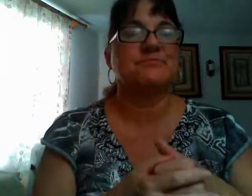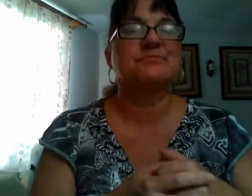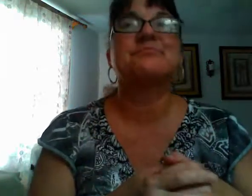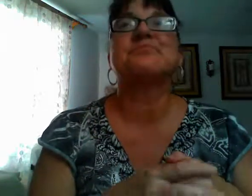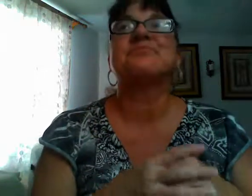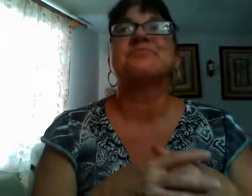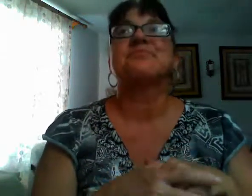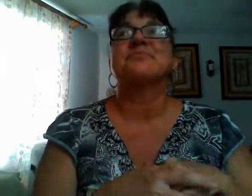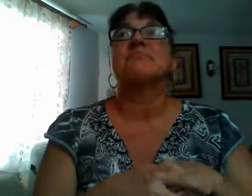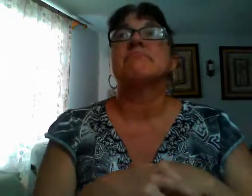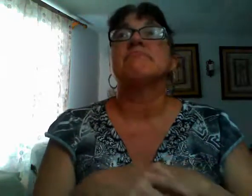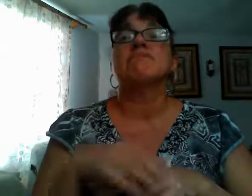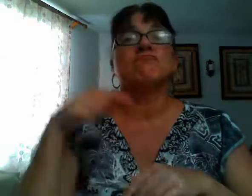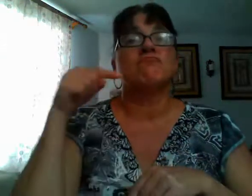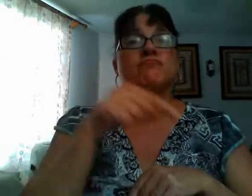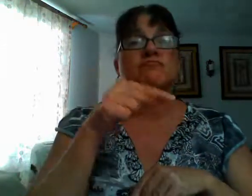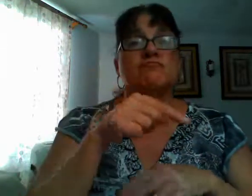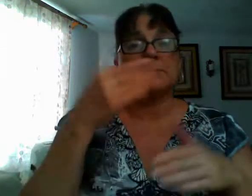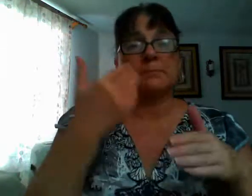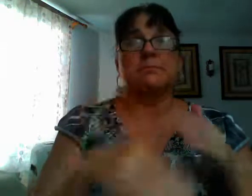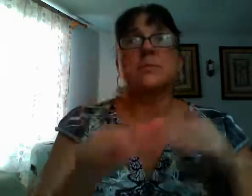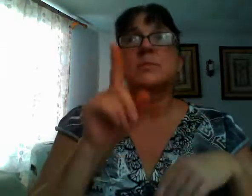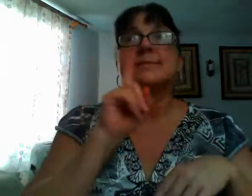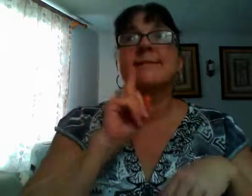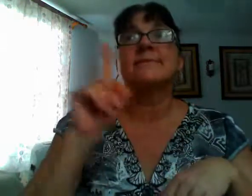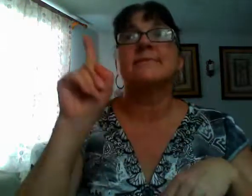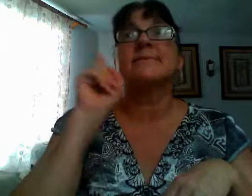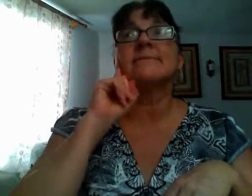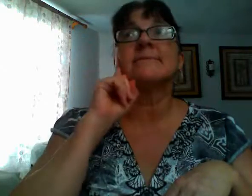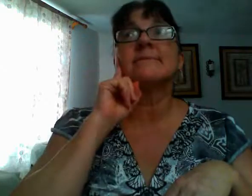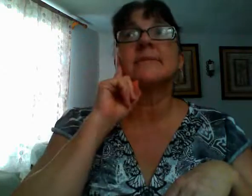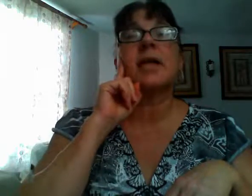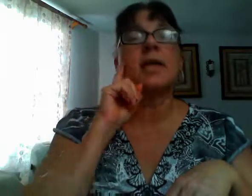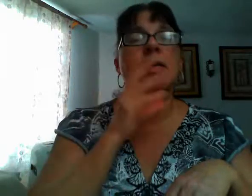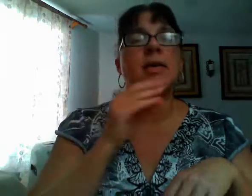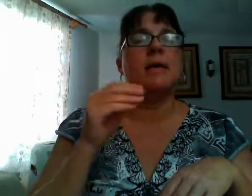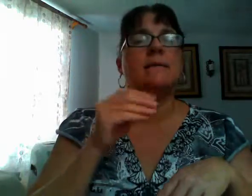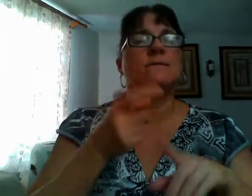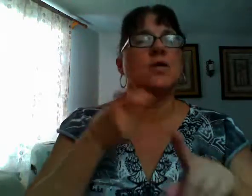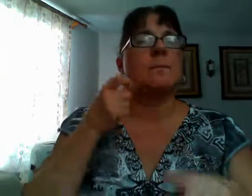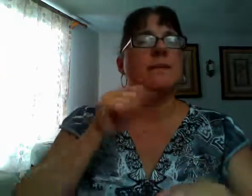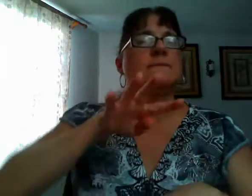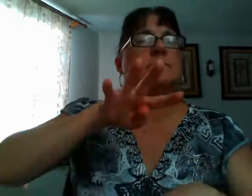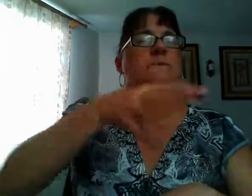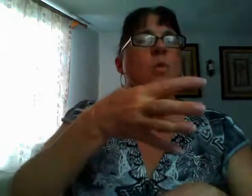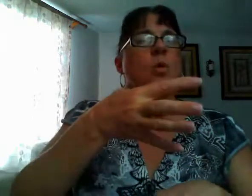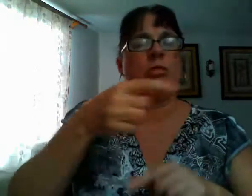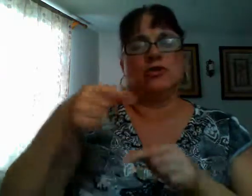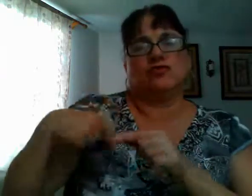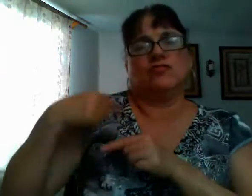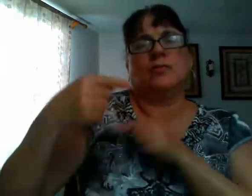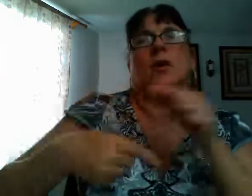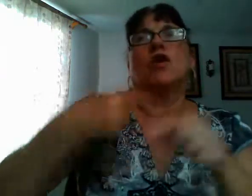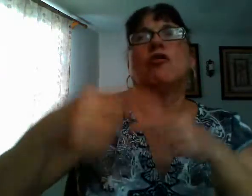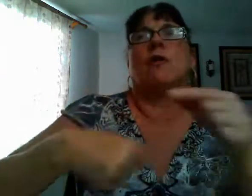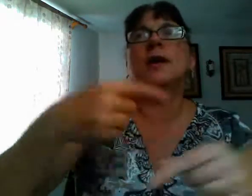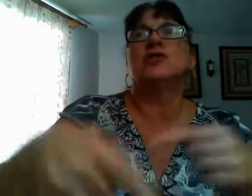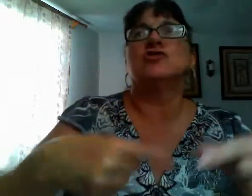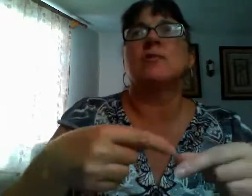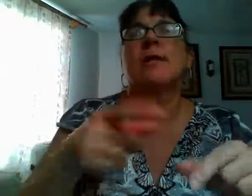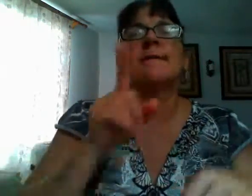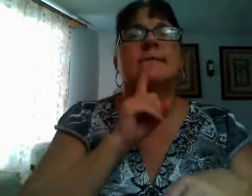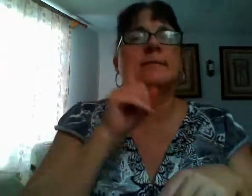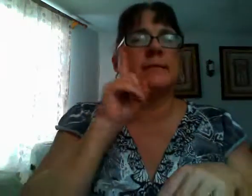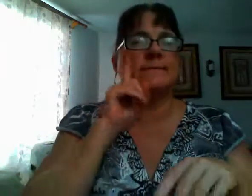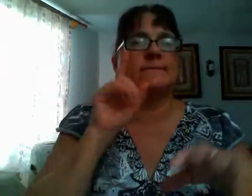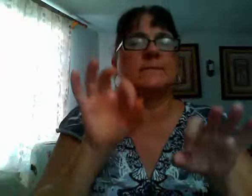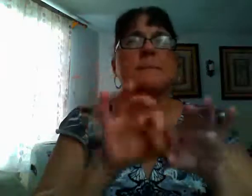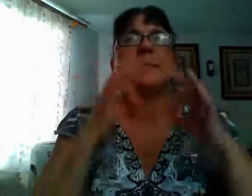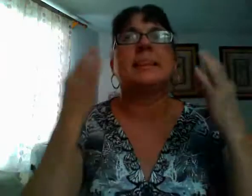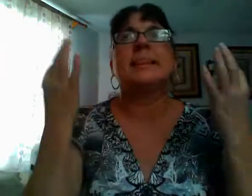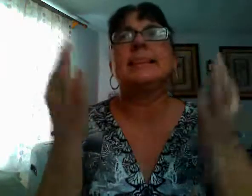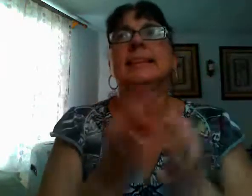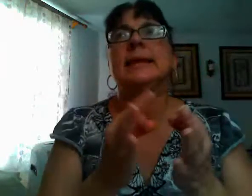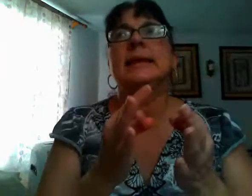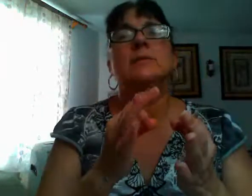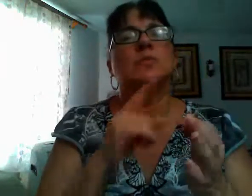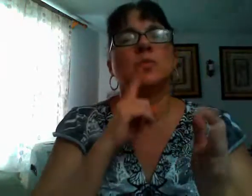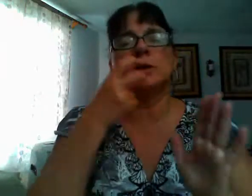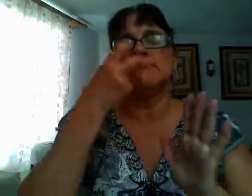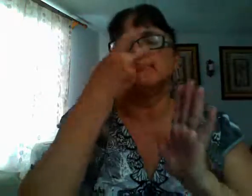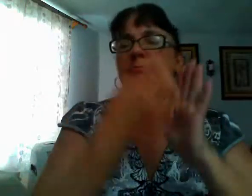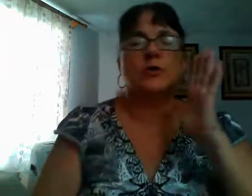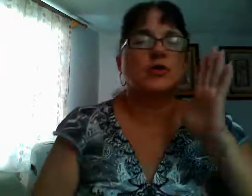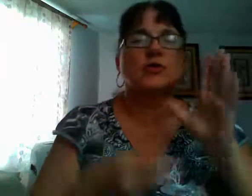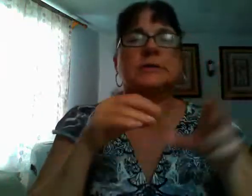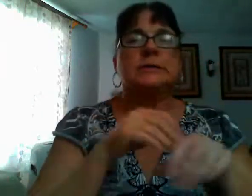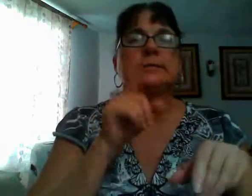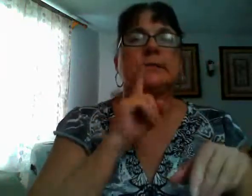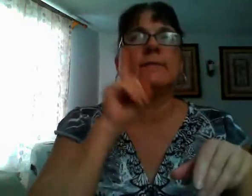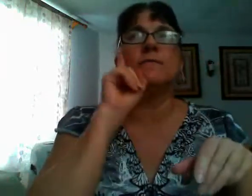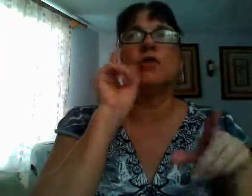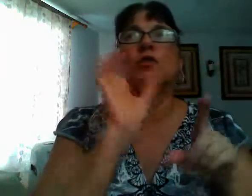He was born deaf and is from a 4th generation Deaf family immersed in the Deaf Culture.